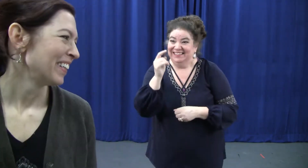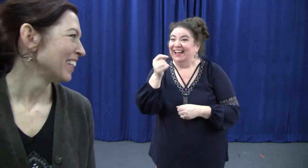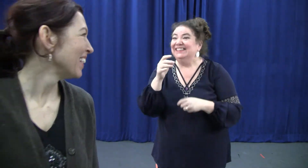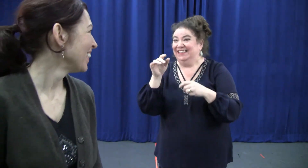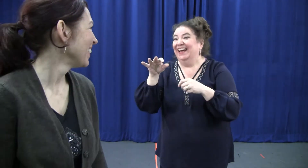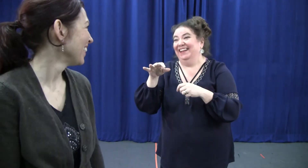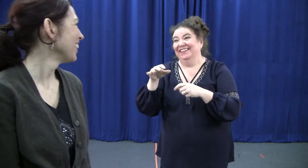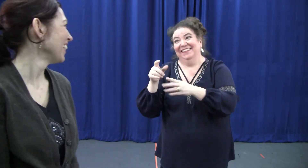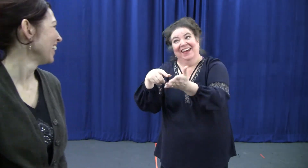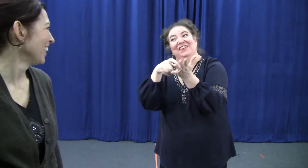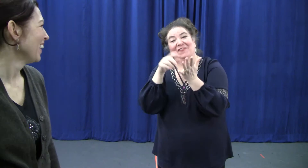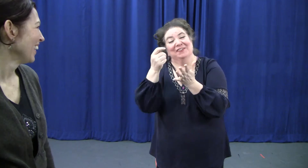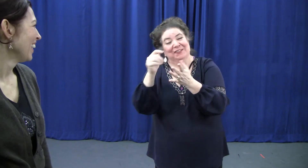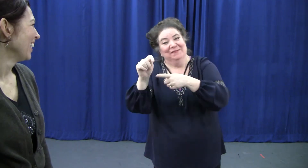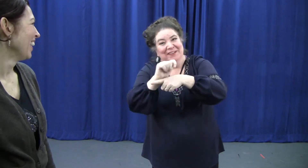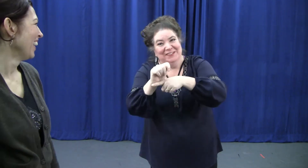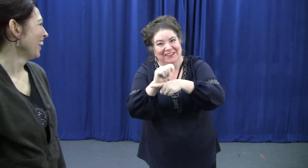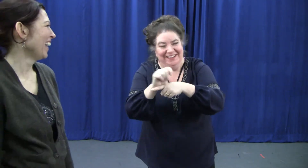(Luane) That requires a little bit of training!